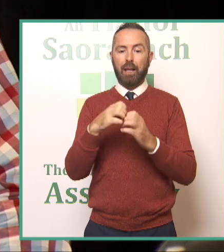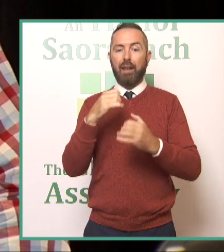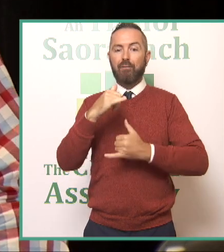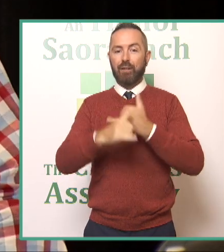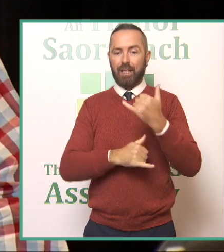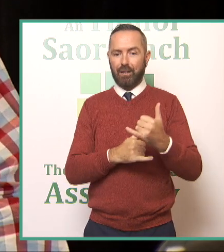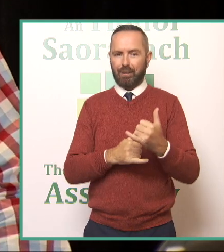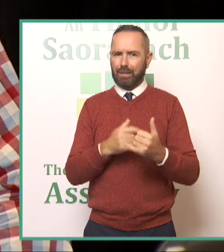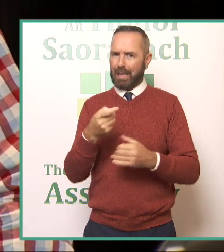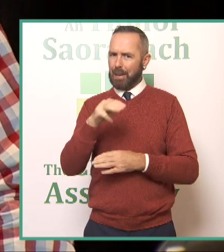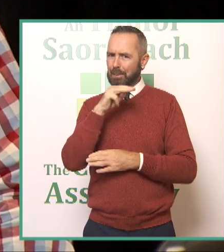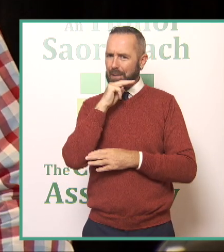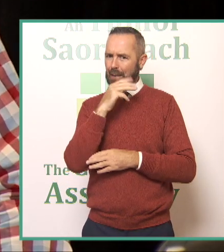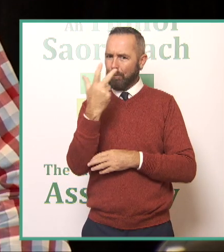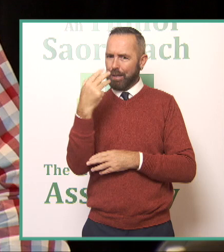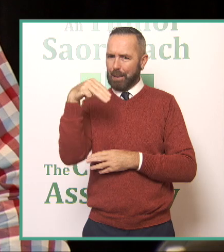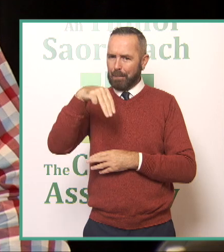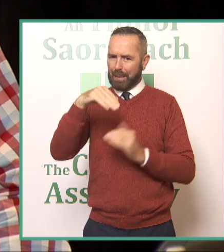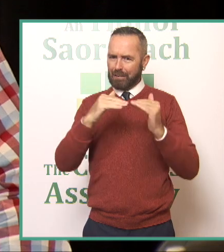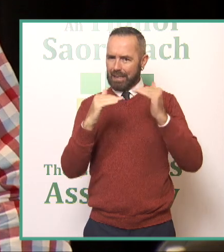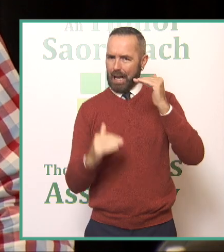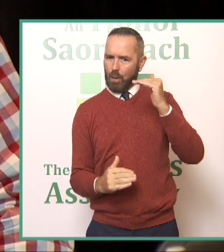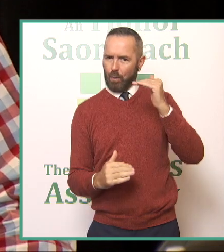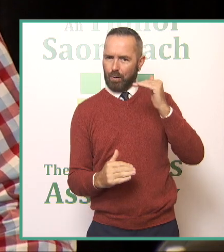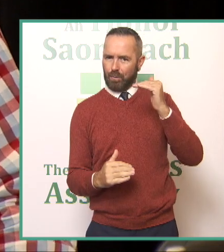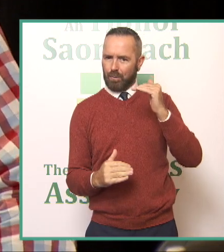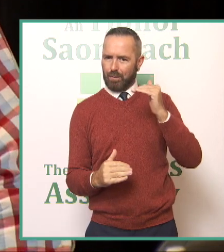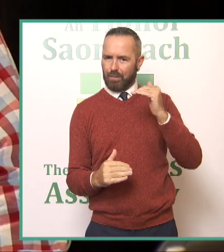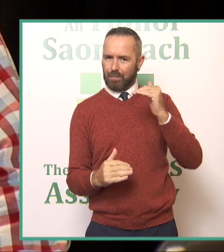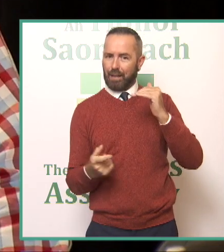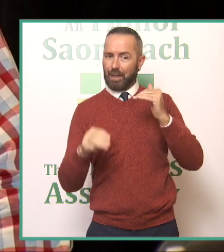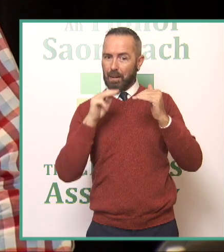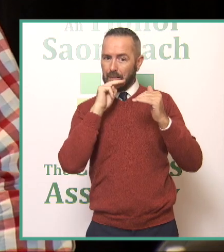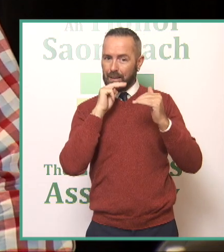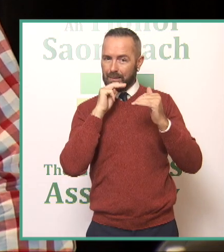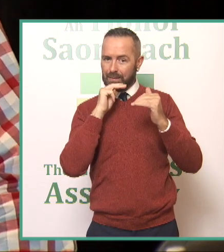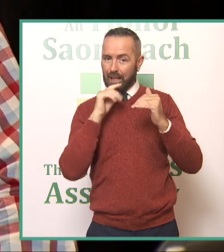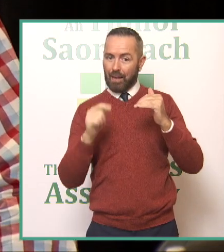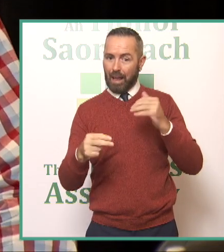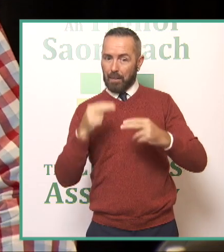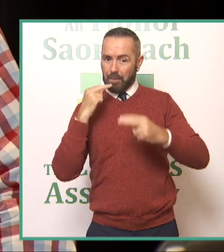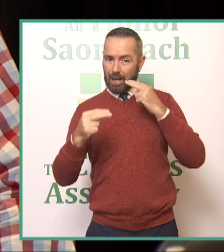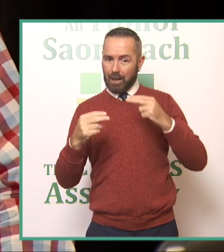But that means that that meal. That had been had was had by somebody in our community